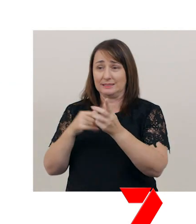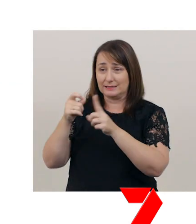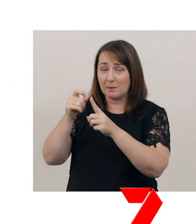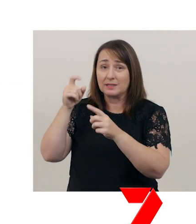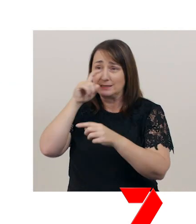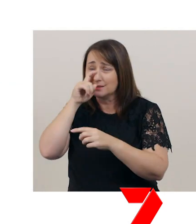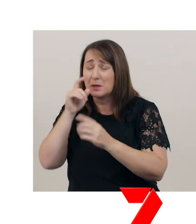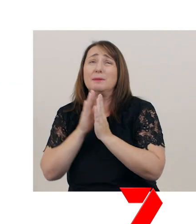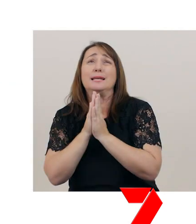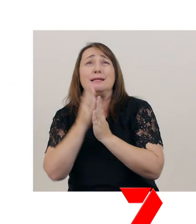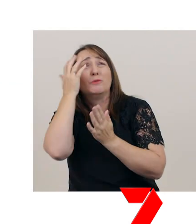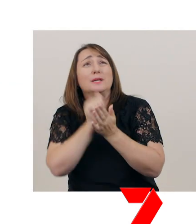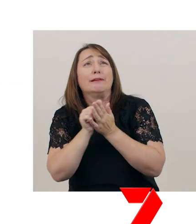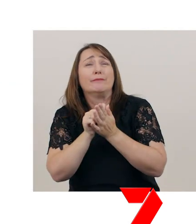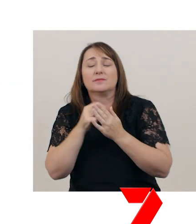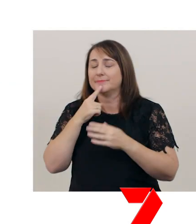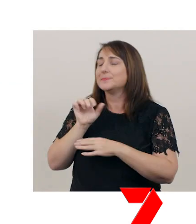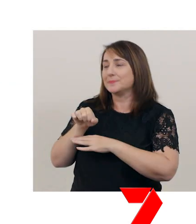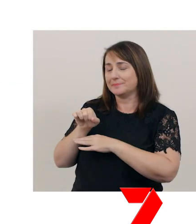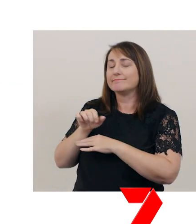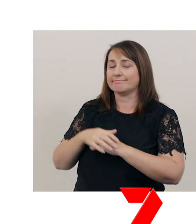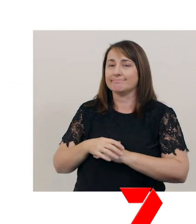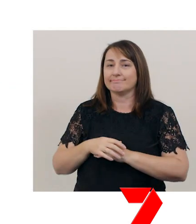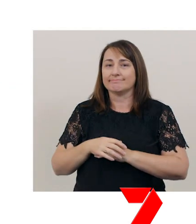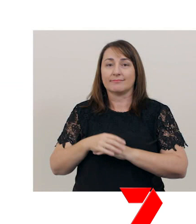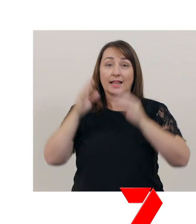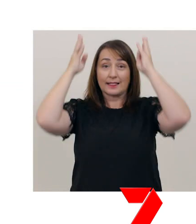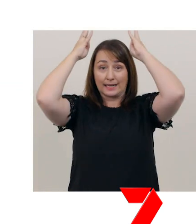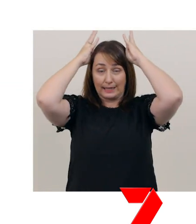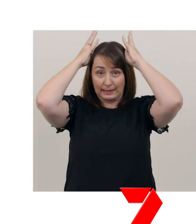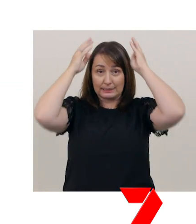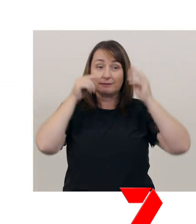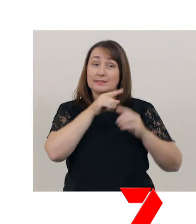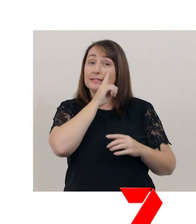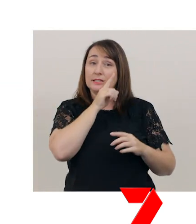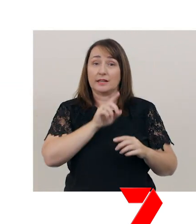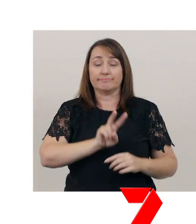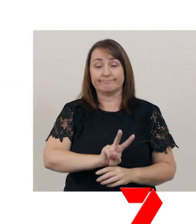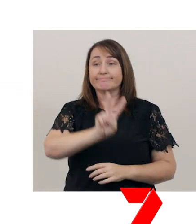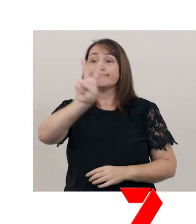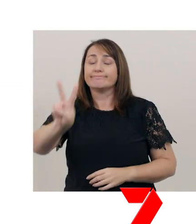and Ye Xian forgave them for their cruelties. The king took Ye Xian back to his kingdom.